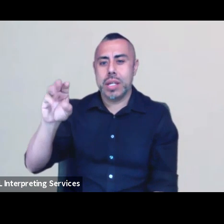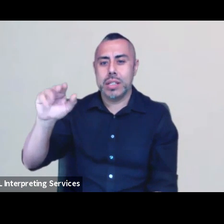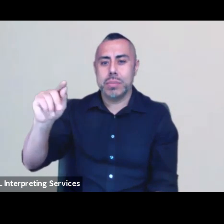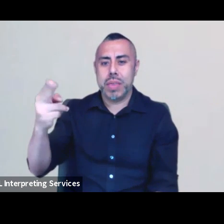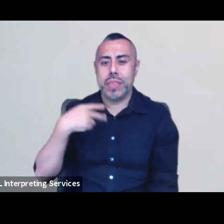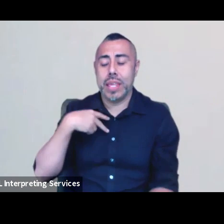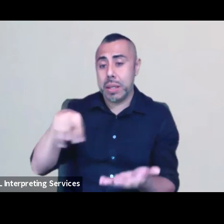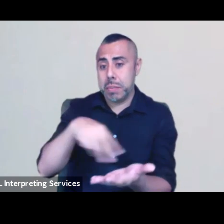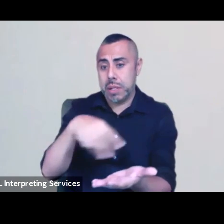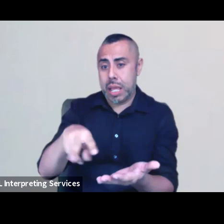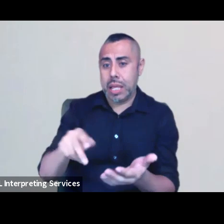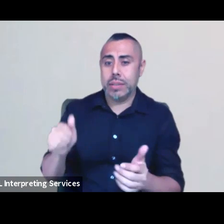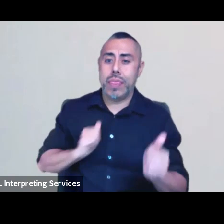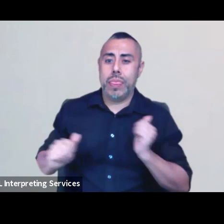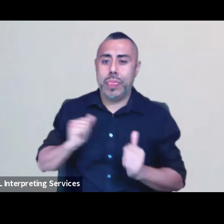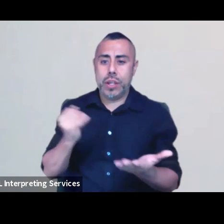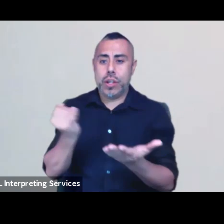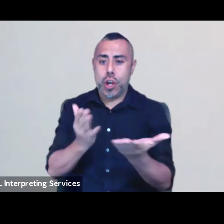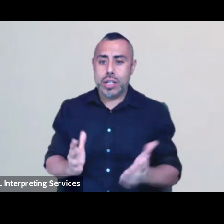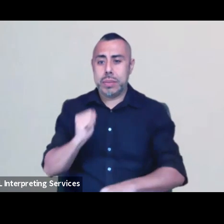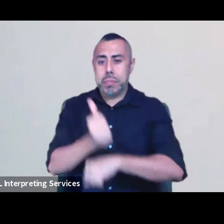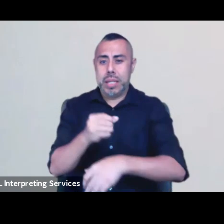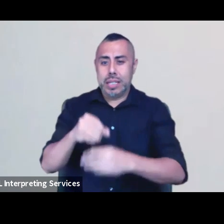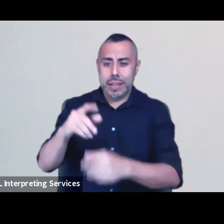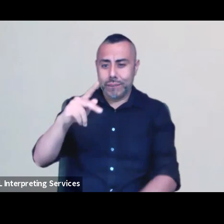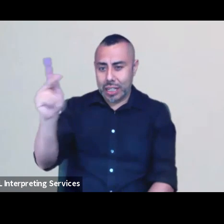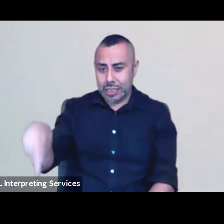based in Philadelphia, educator and facilitator as well.